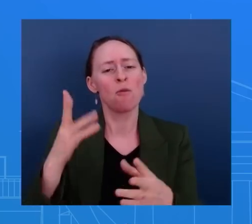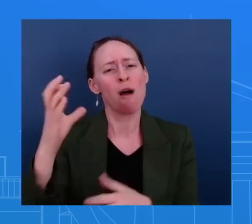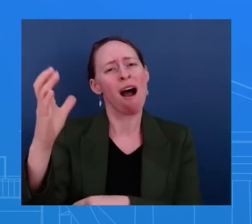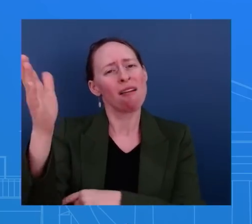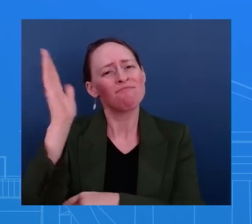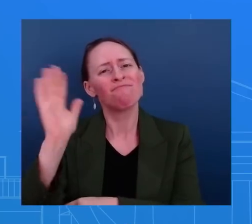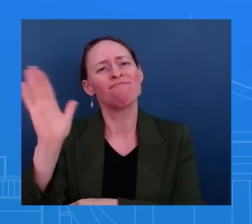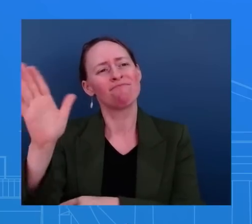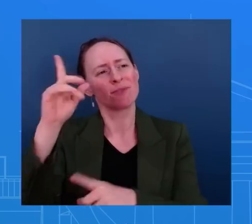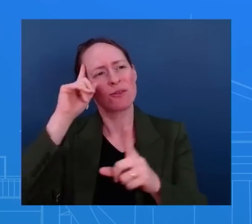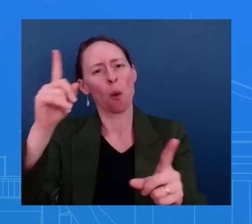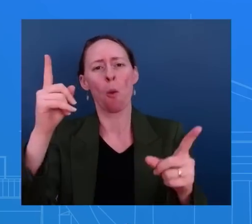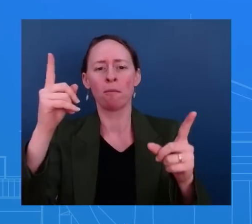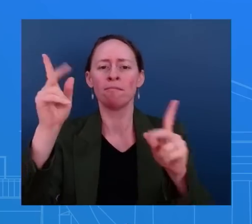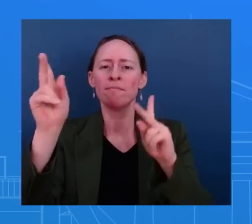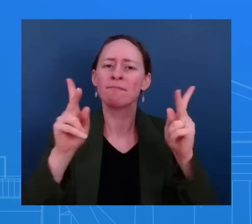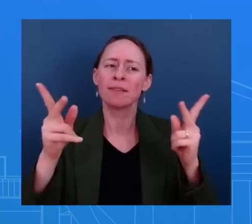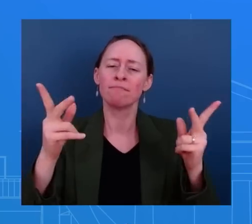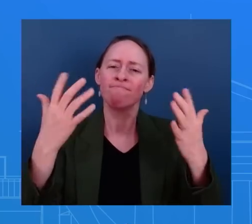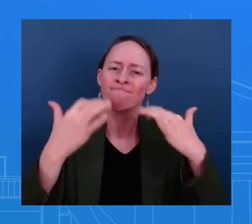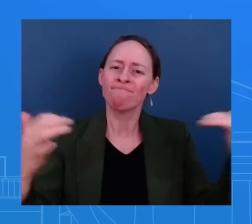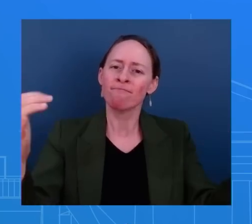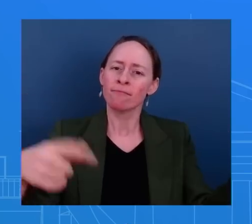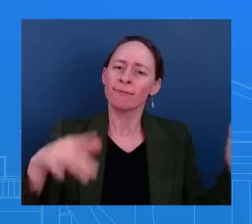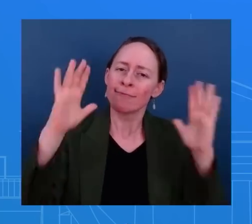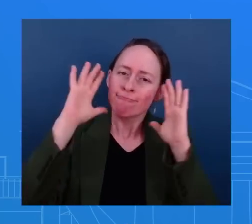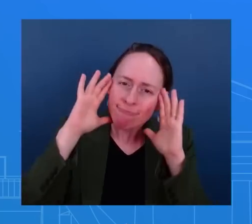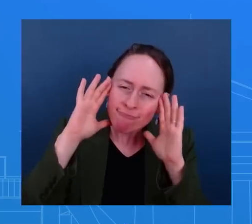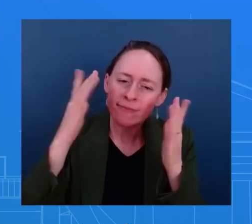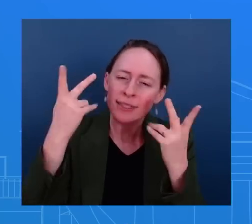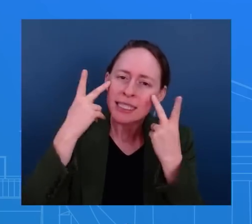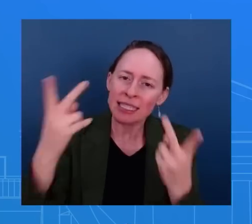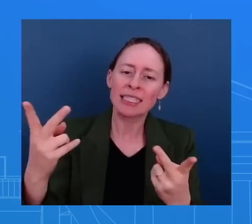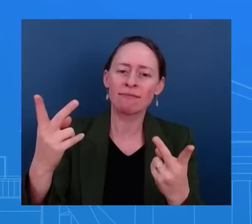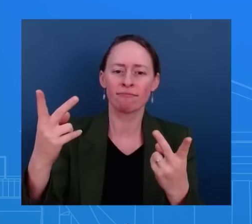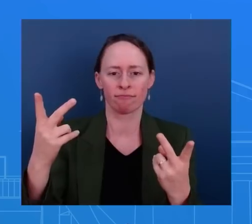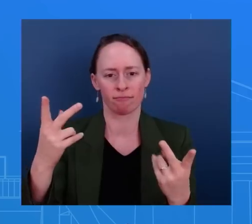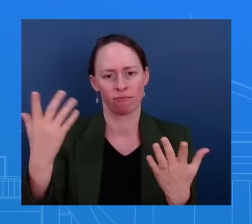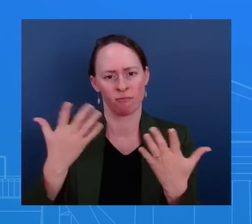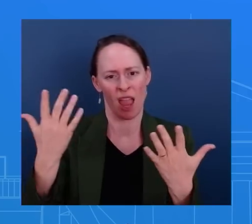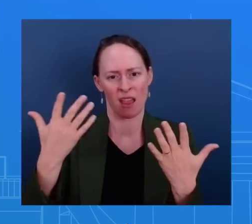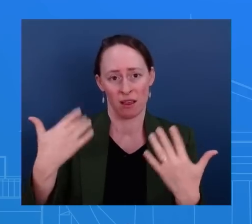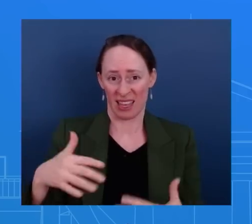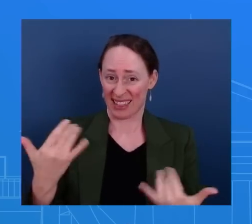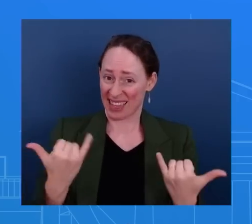we're at, the stakes -- what's at stake and -- and continue to talk about an issue